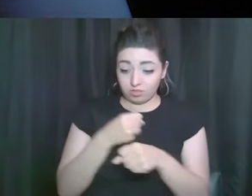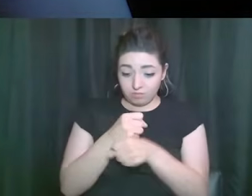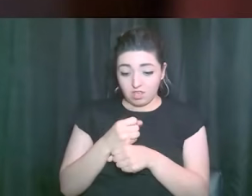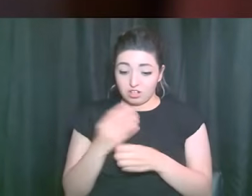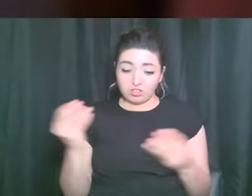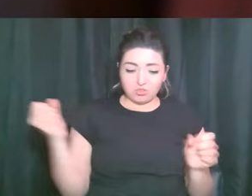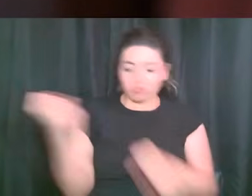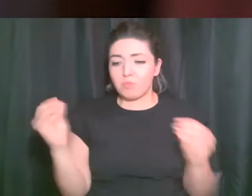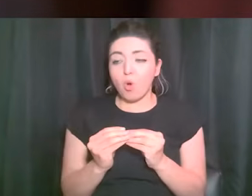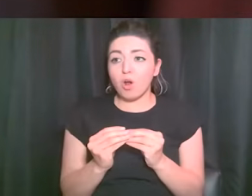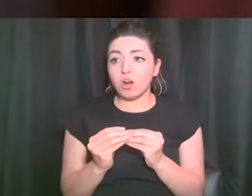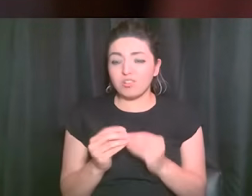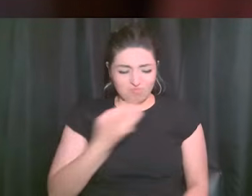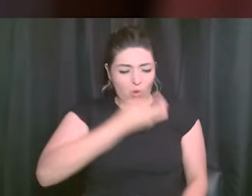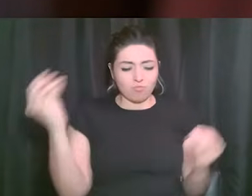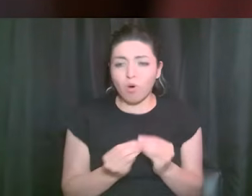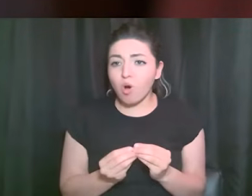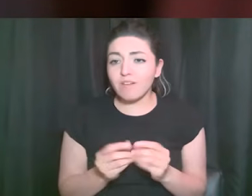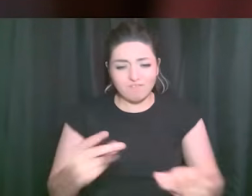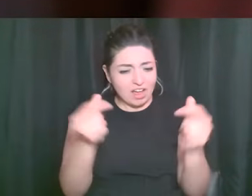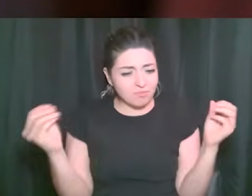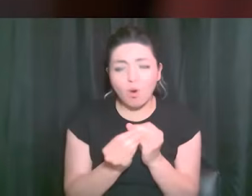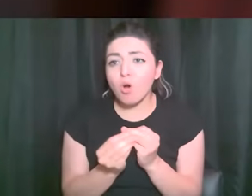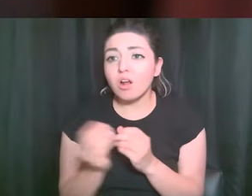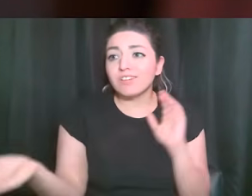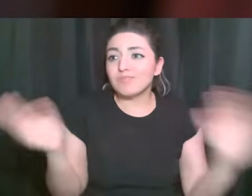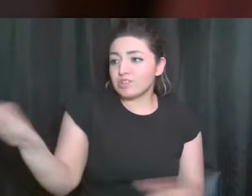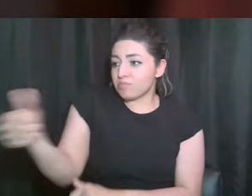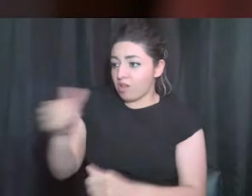I was made stronger, faster, and colder than my predecessors.